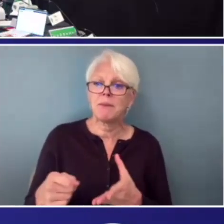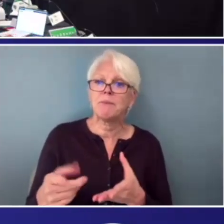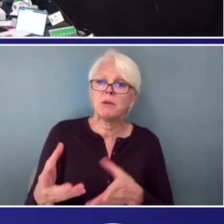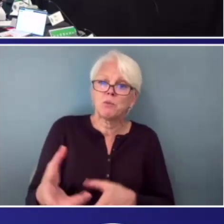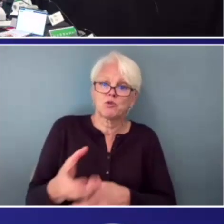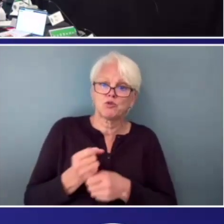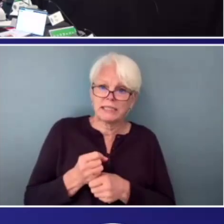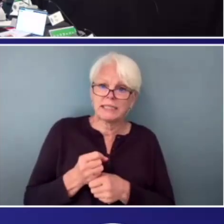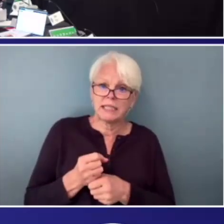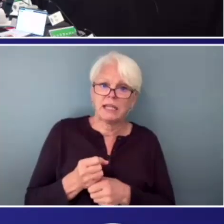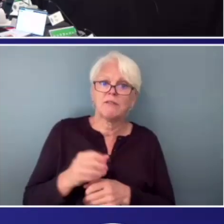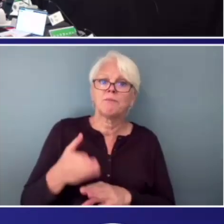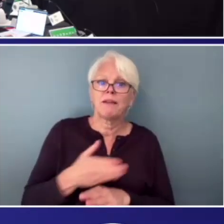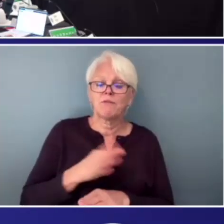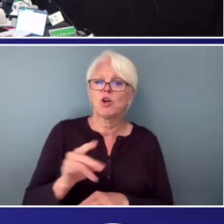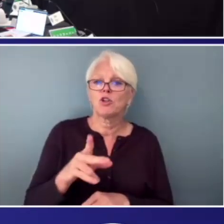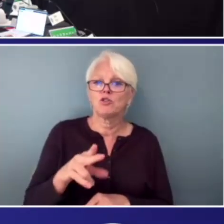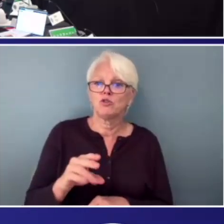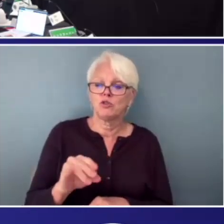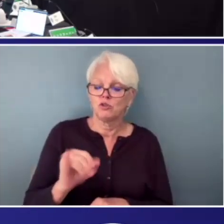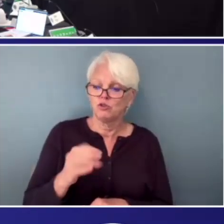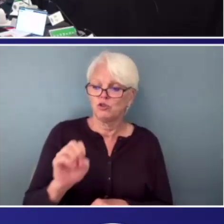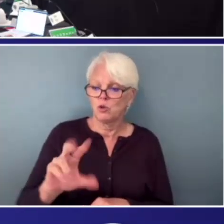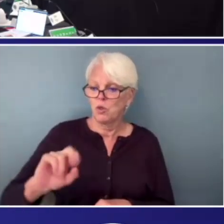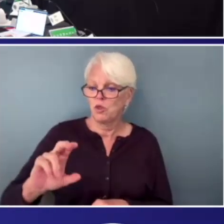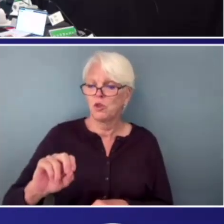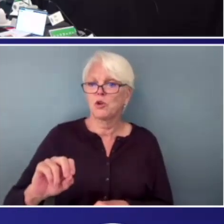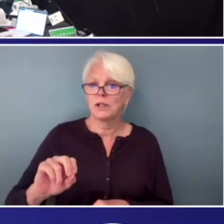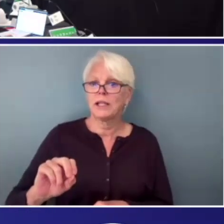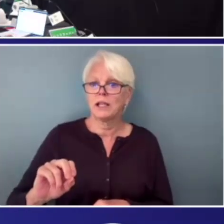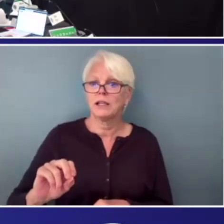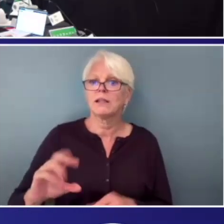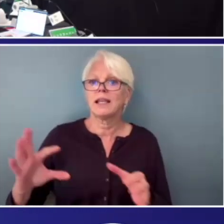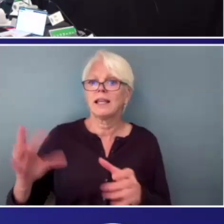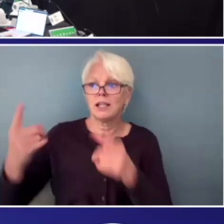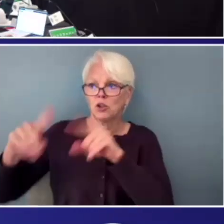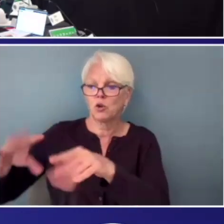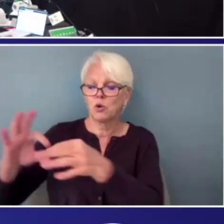accordance with the changes to the Higher Education Act in Section 455M.